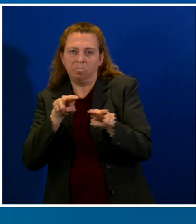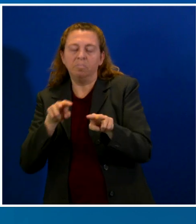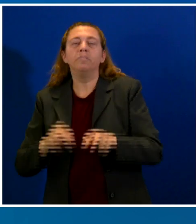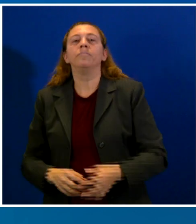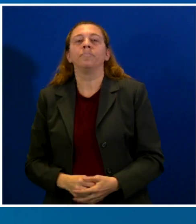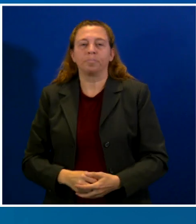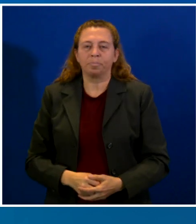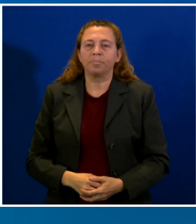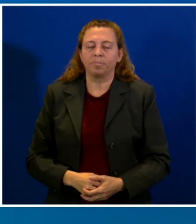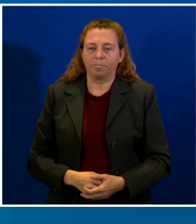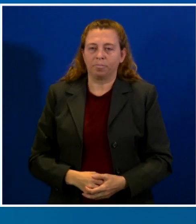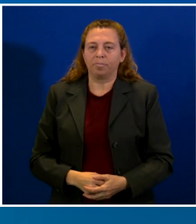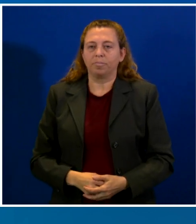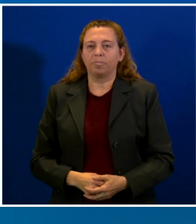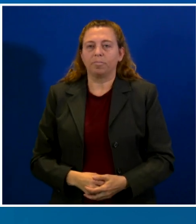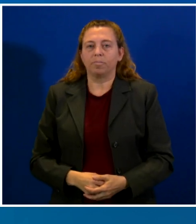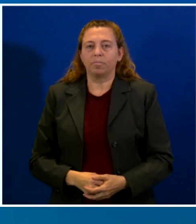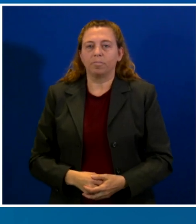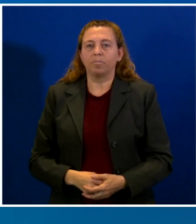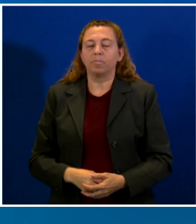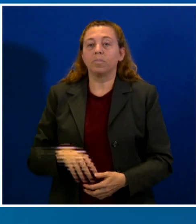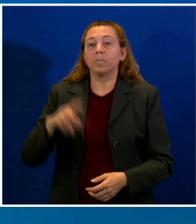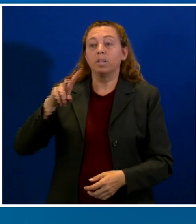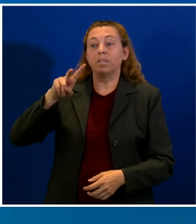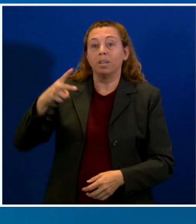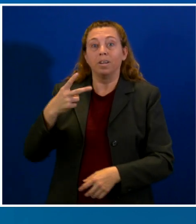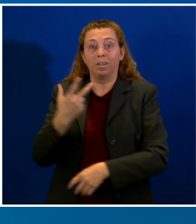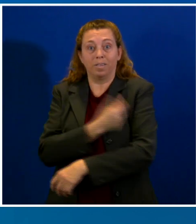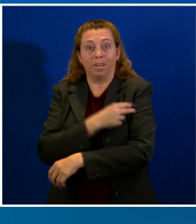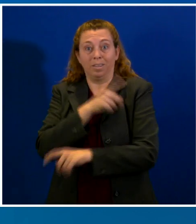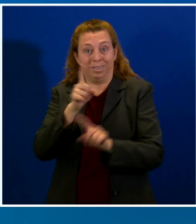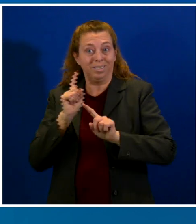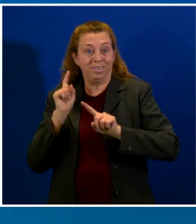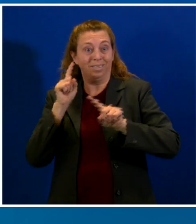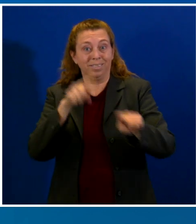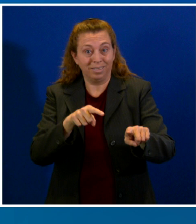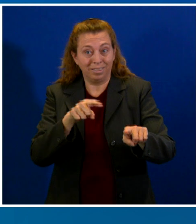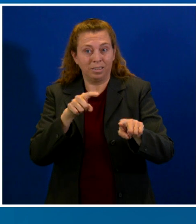If you're coming for your second dose, please remember to bring your vaccination card.